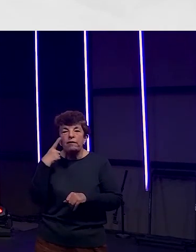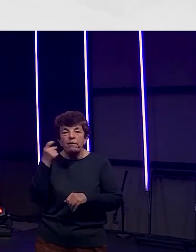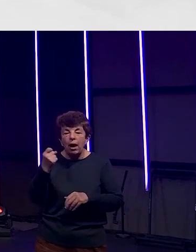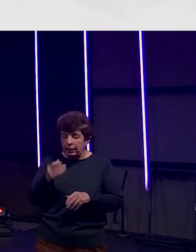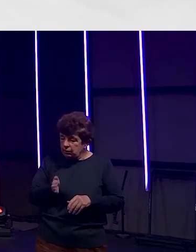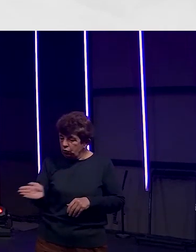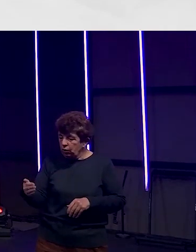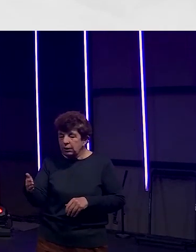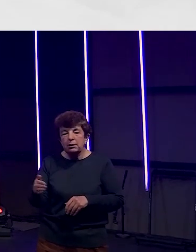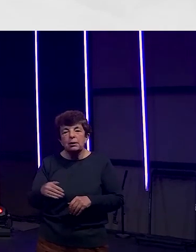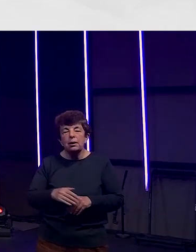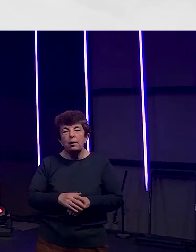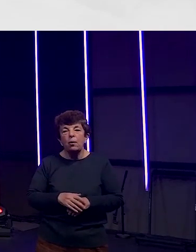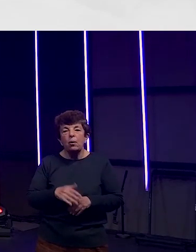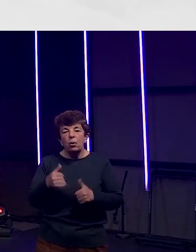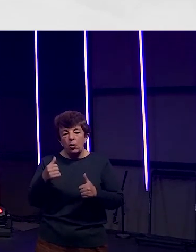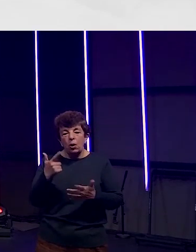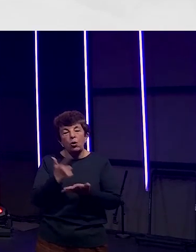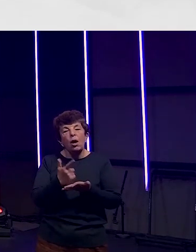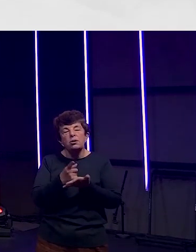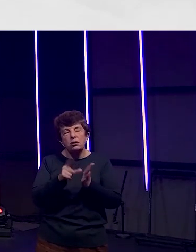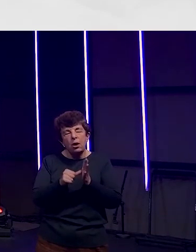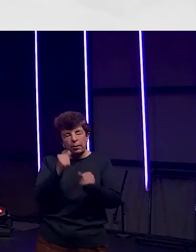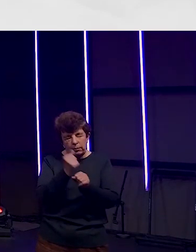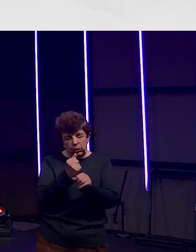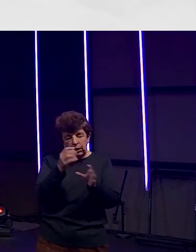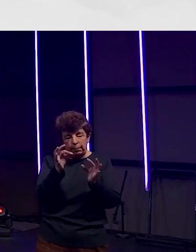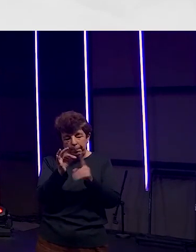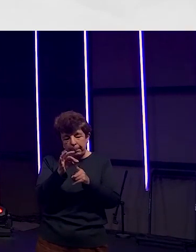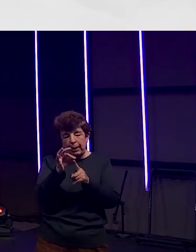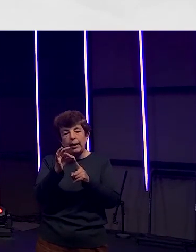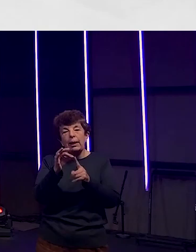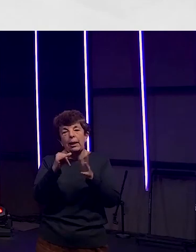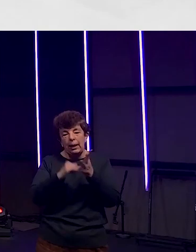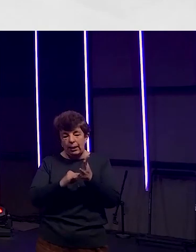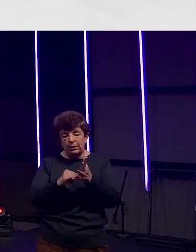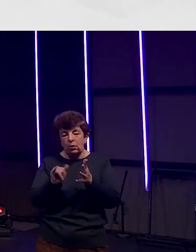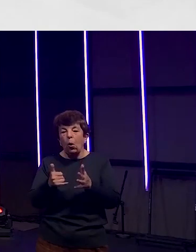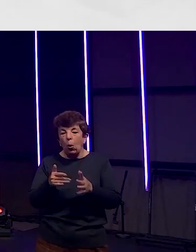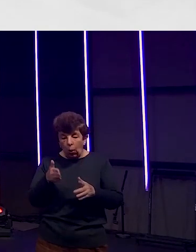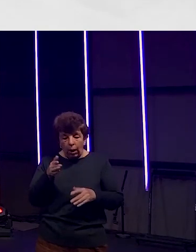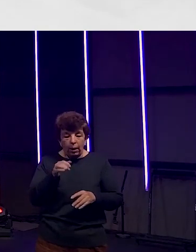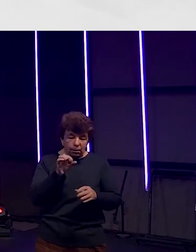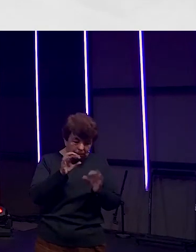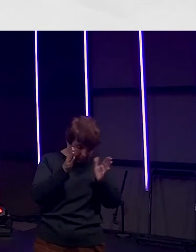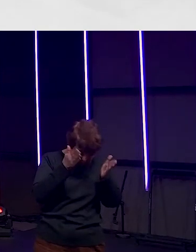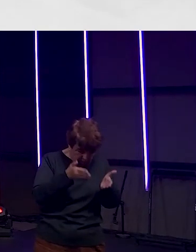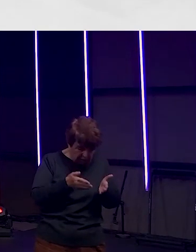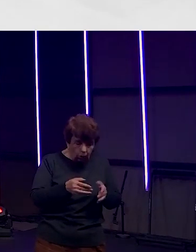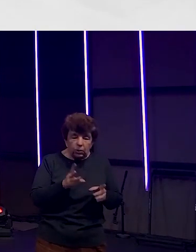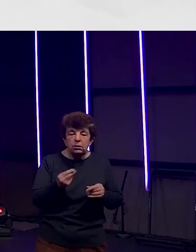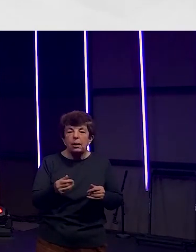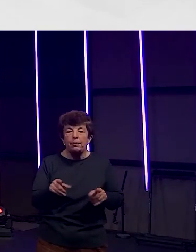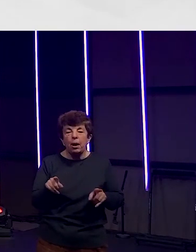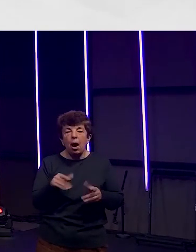our cars we often use the GPS either a dedicated GPS or something on our phone